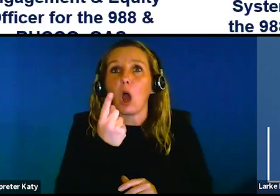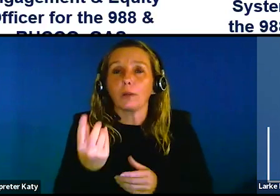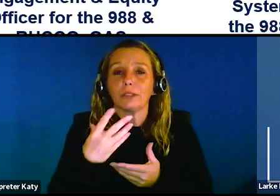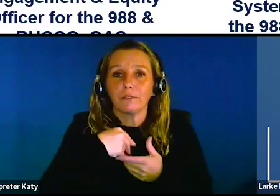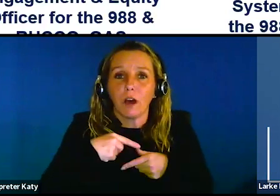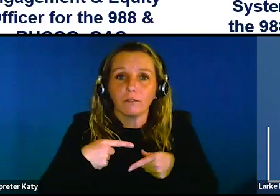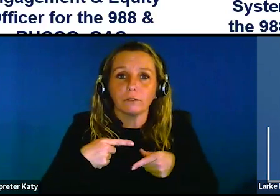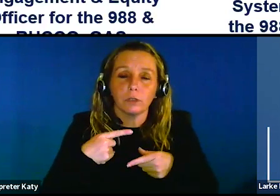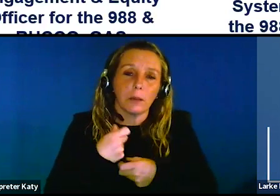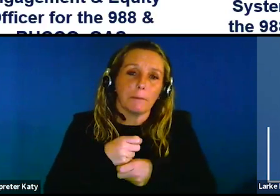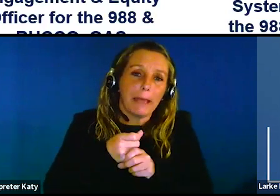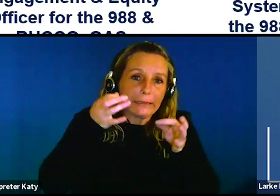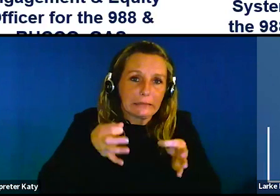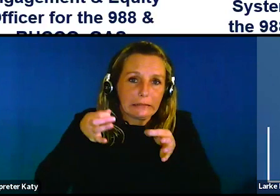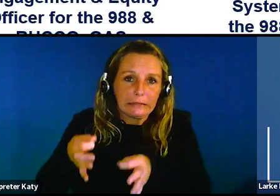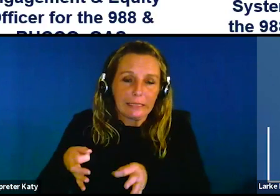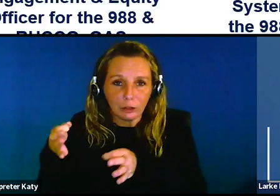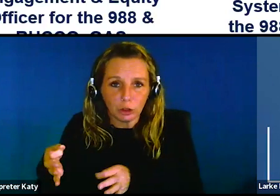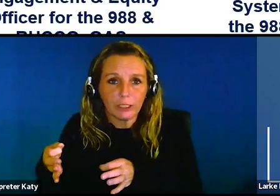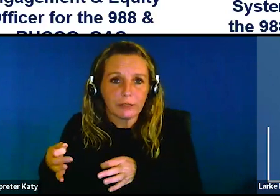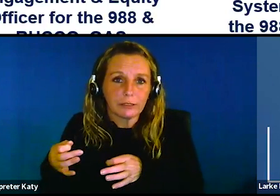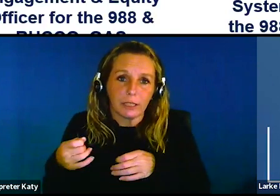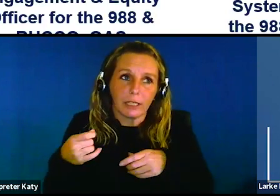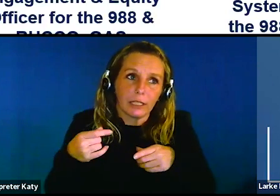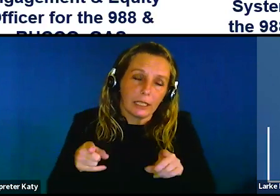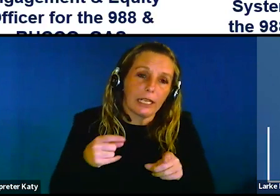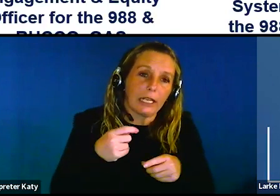making and the creation of new and effective services.